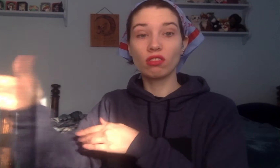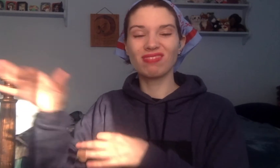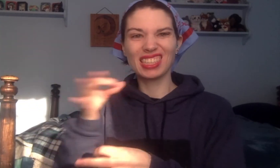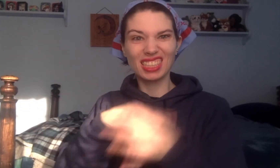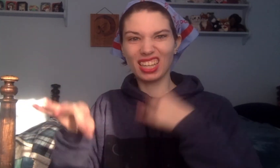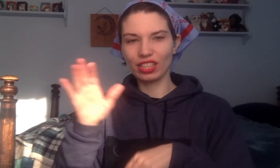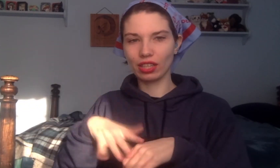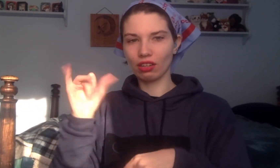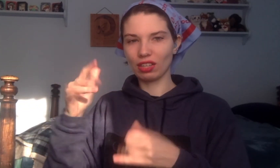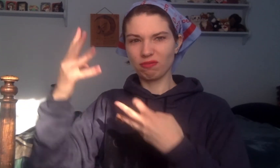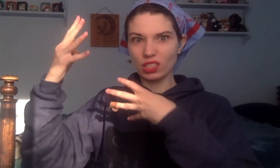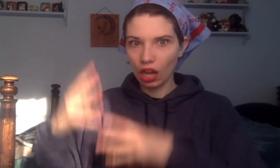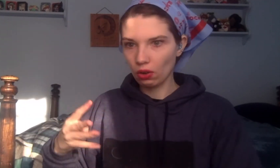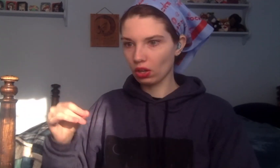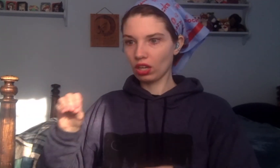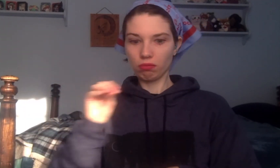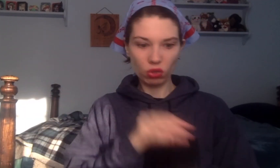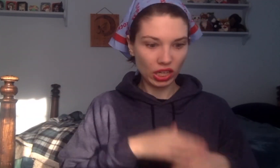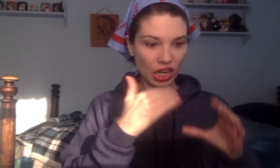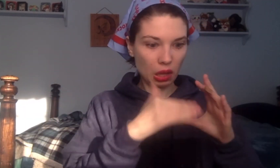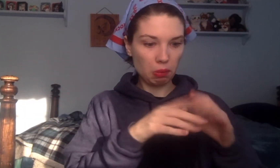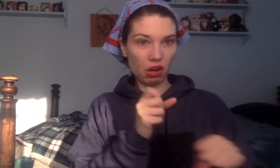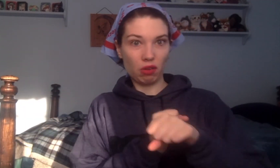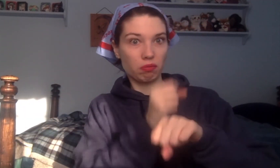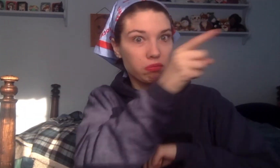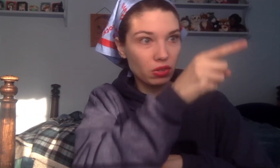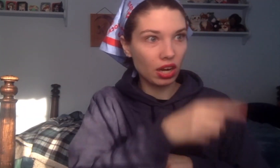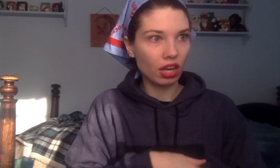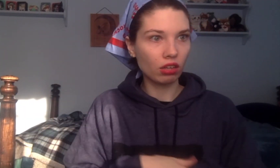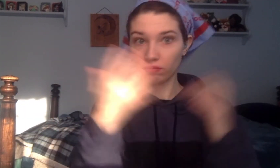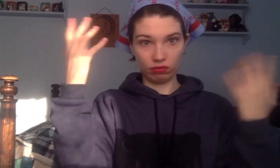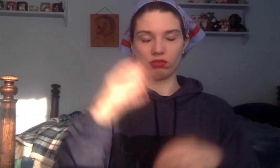instead of downloading it, inserting it into an email and sending it out.